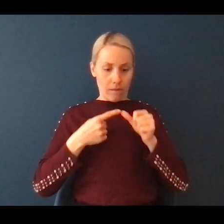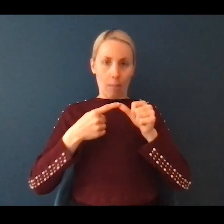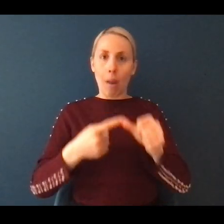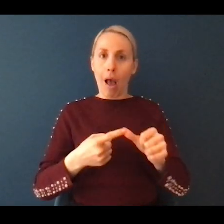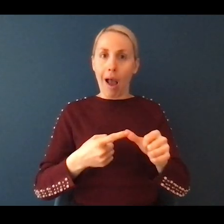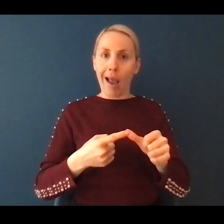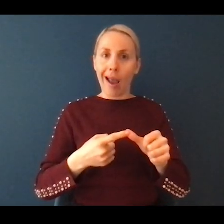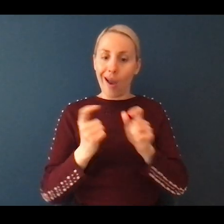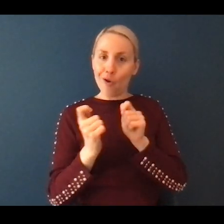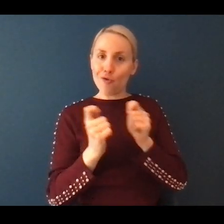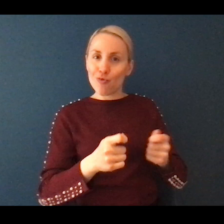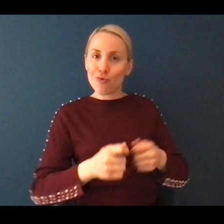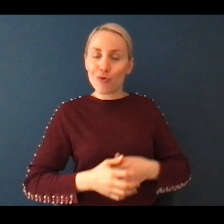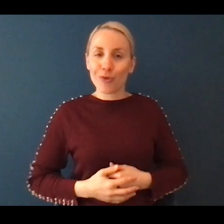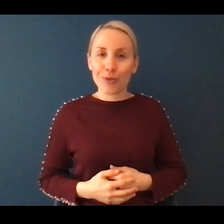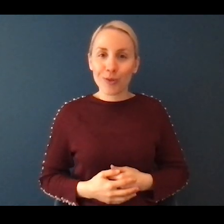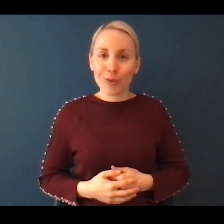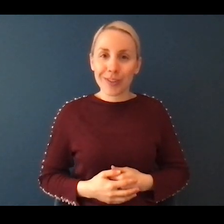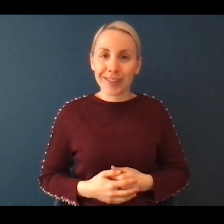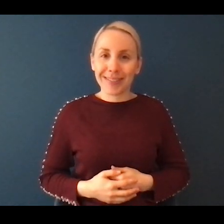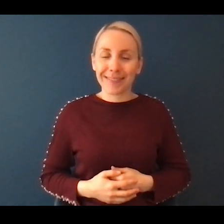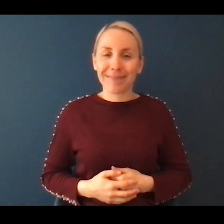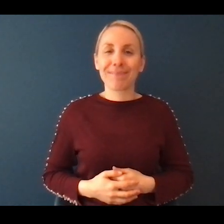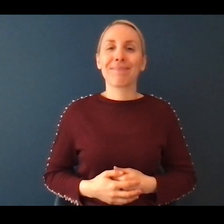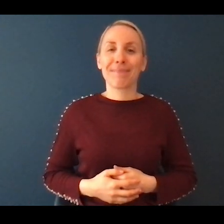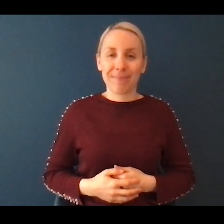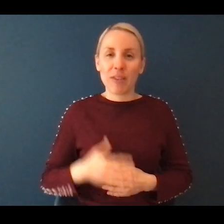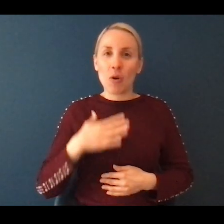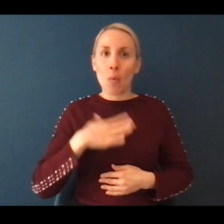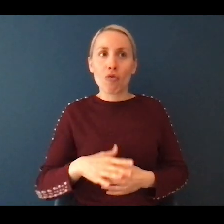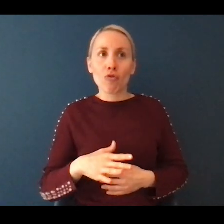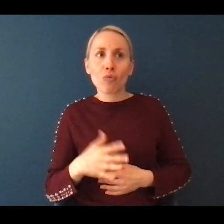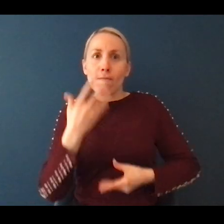how you felt at that time where you thought you were in your career so first question